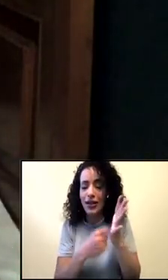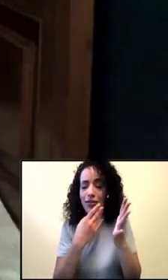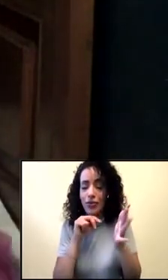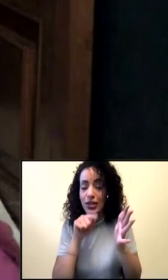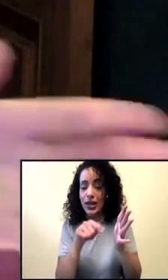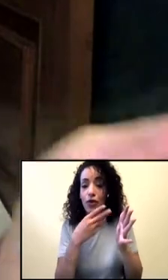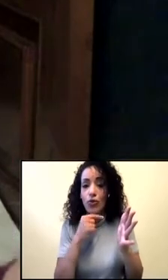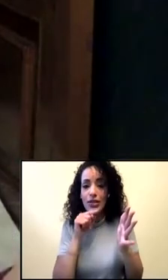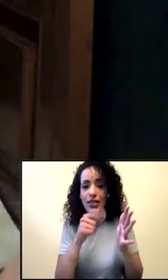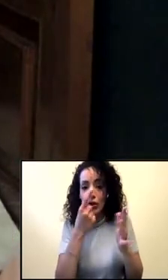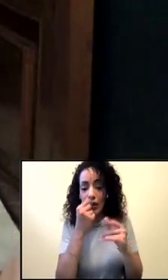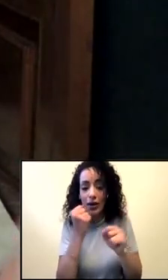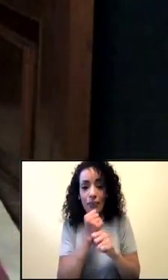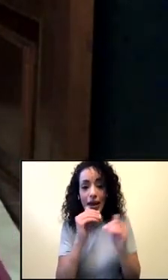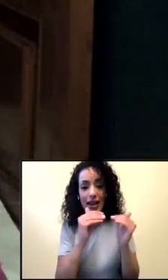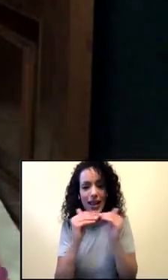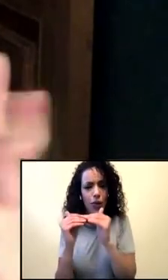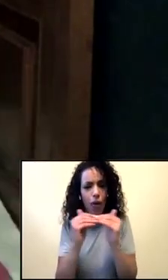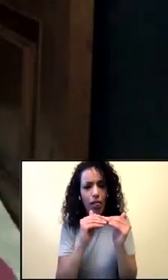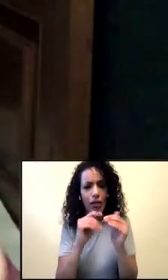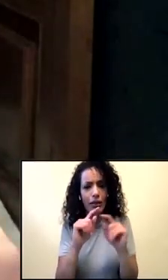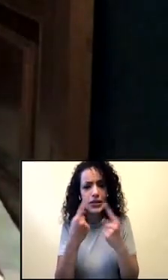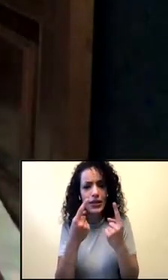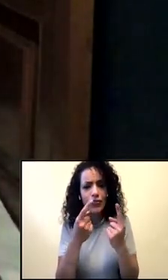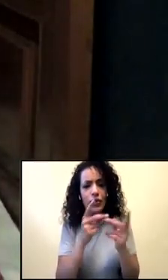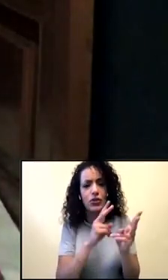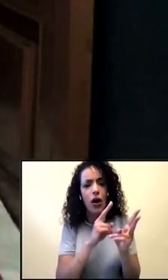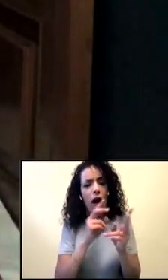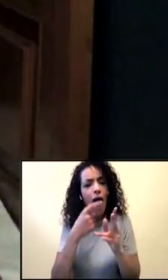between the different identities, but also an equalizer between different age groups